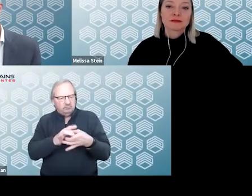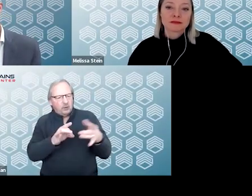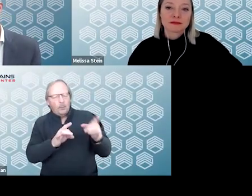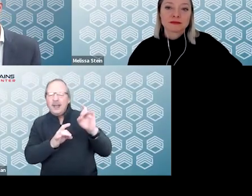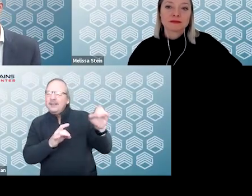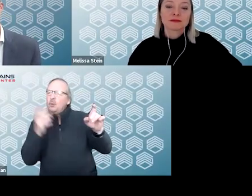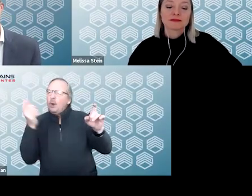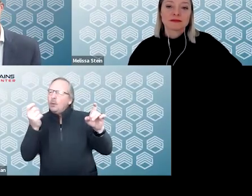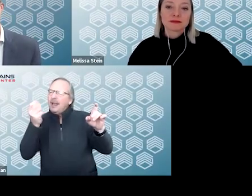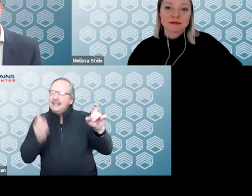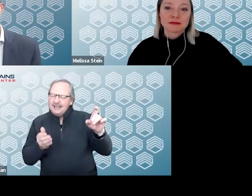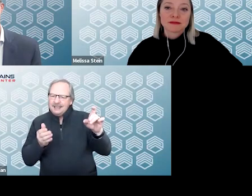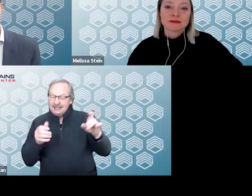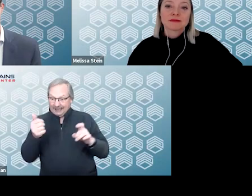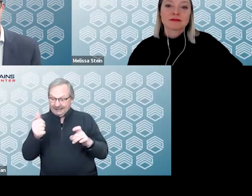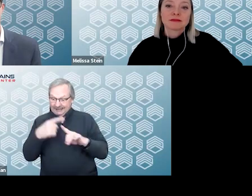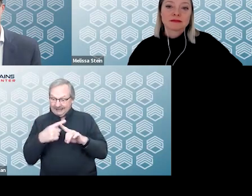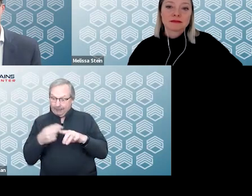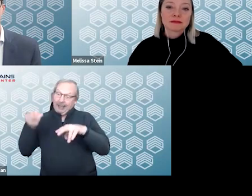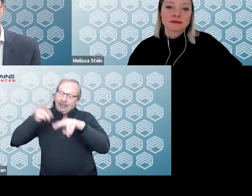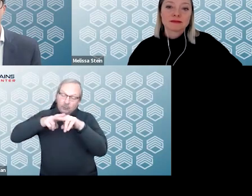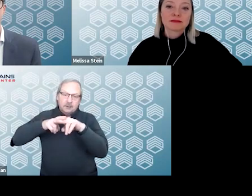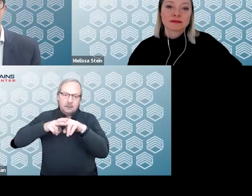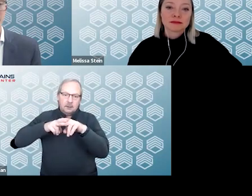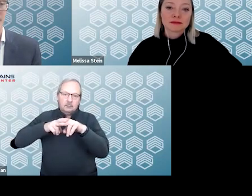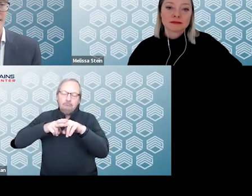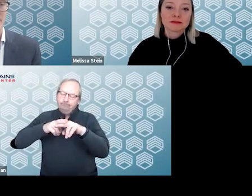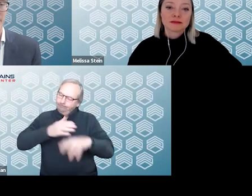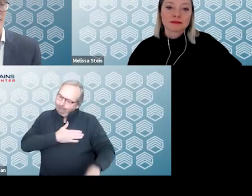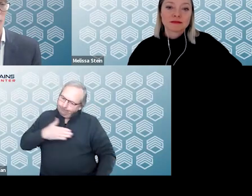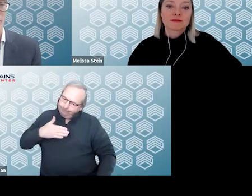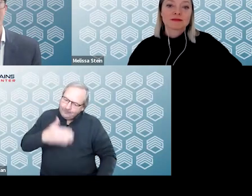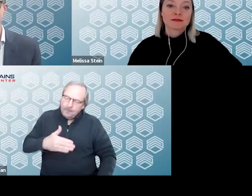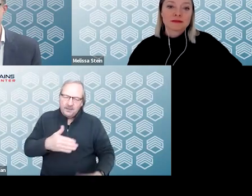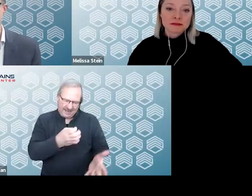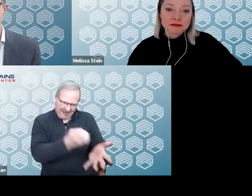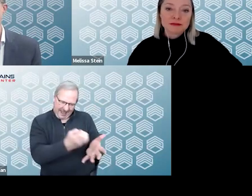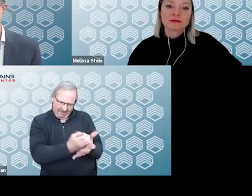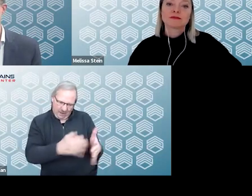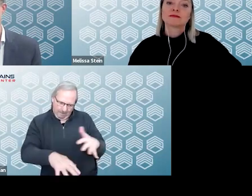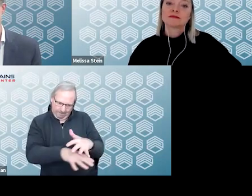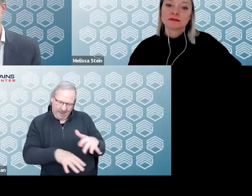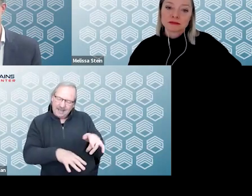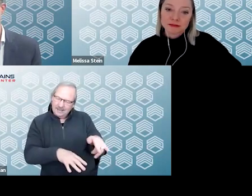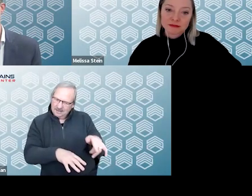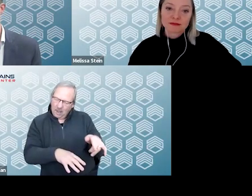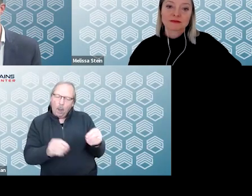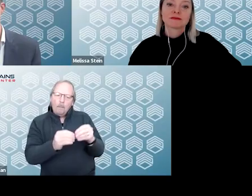this tenfold increase represents a major commitment to making this evidence-based intervention more accessible and effective,